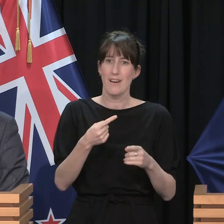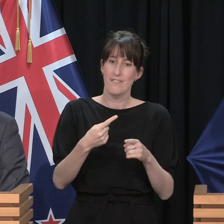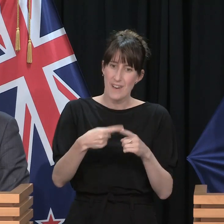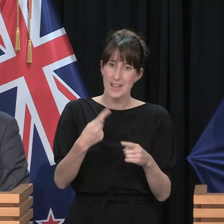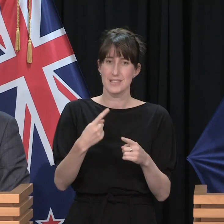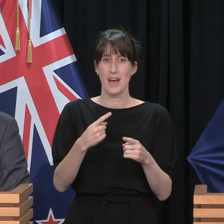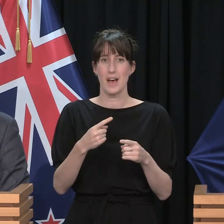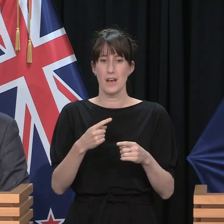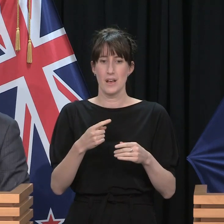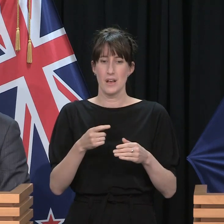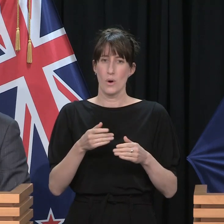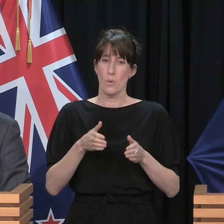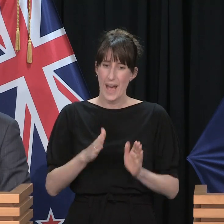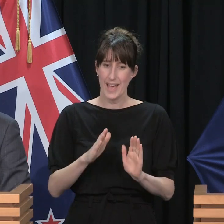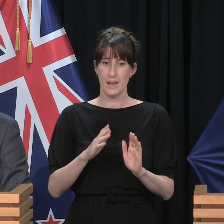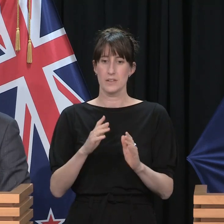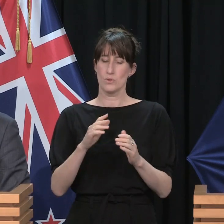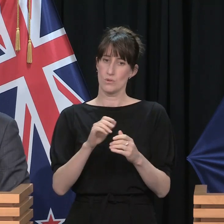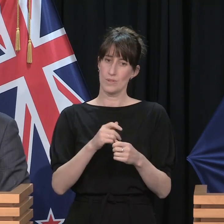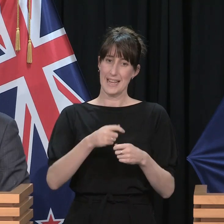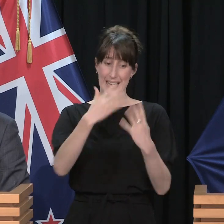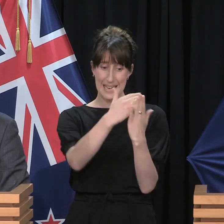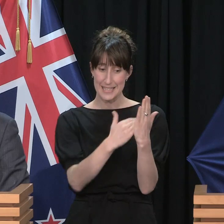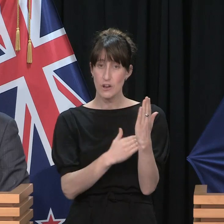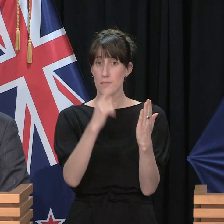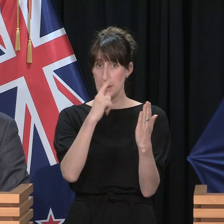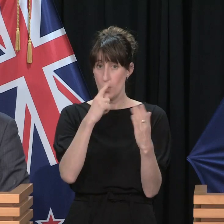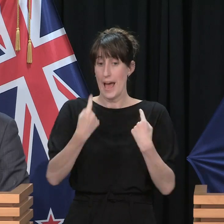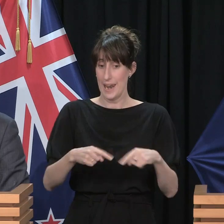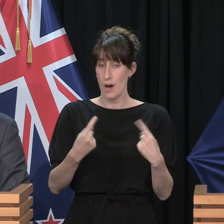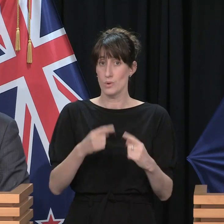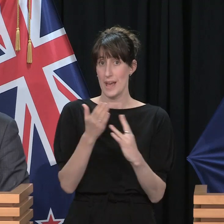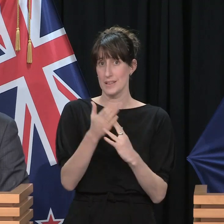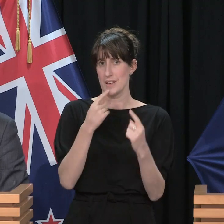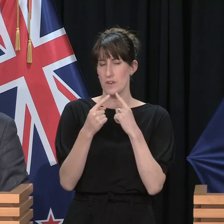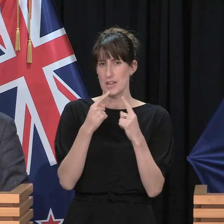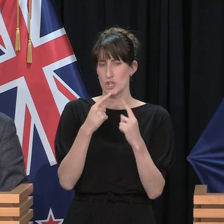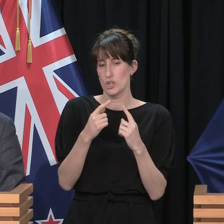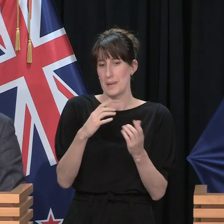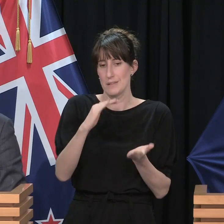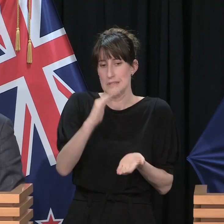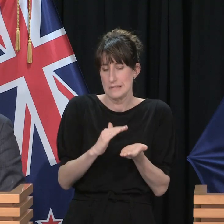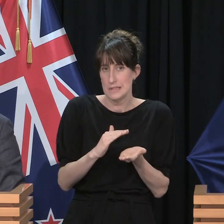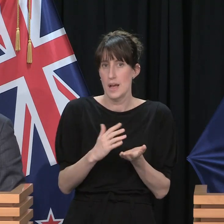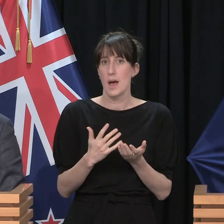finds they could have moved more quickly to narrow the distribution list and to be extra safe with that